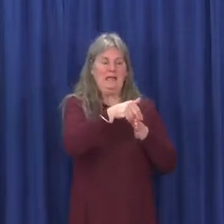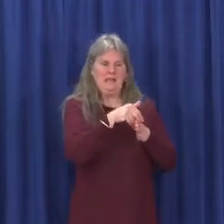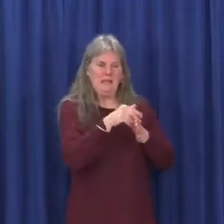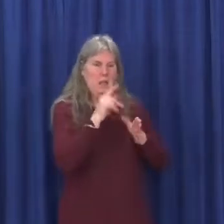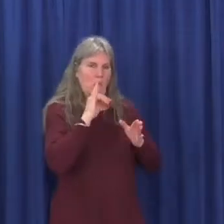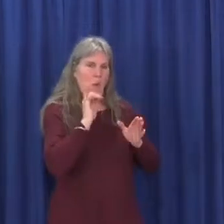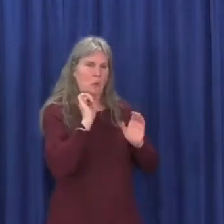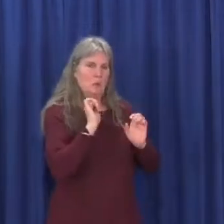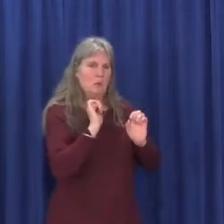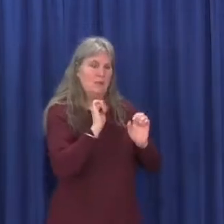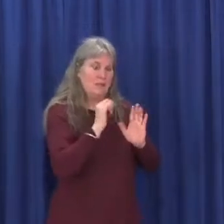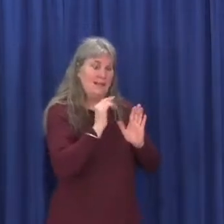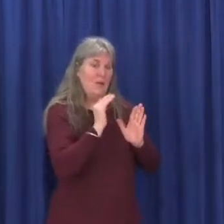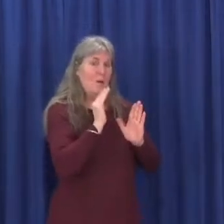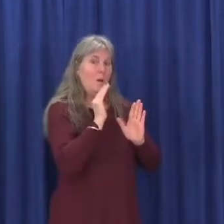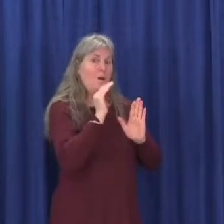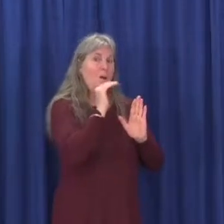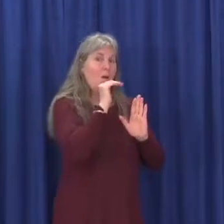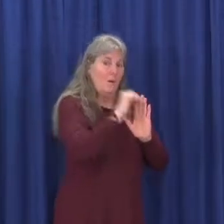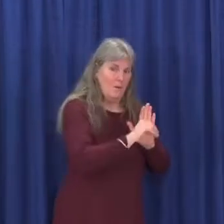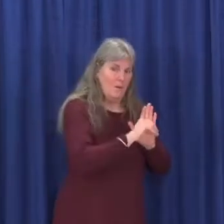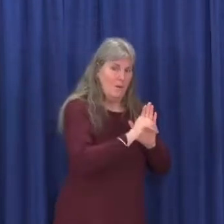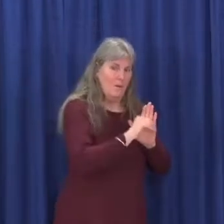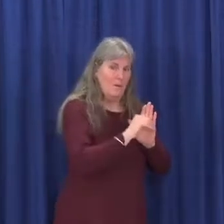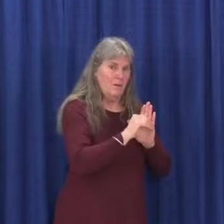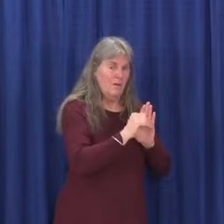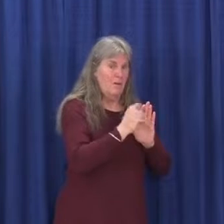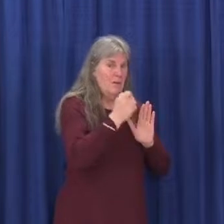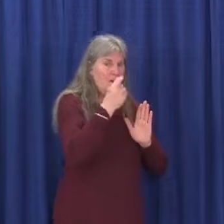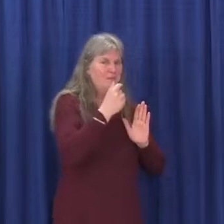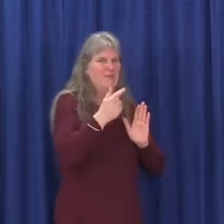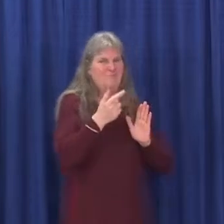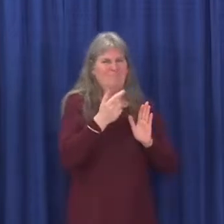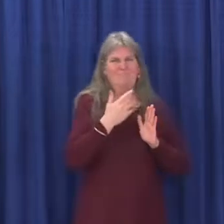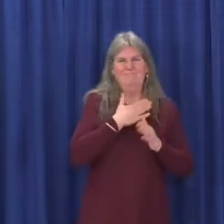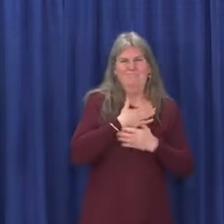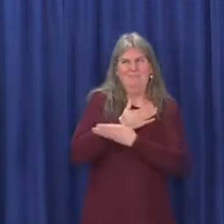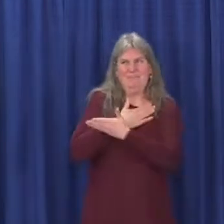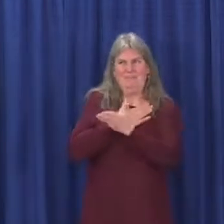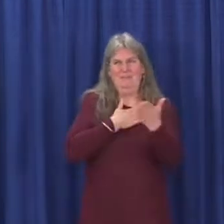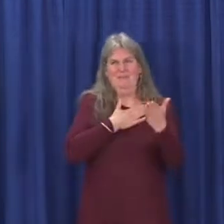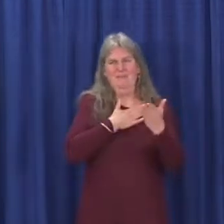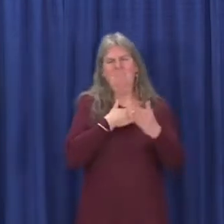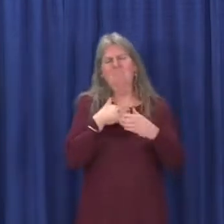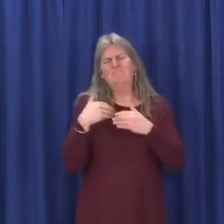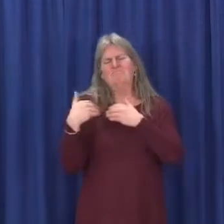might be on the decline. I ask everyone to please act responsibly during this time,